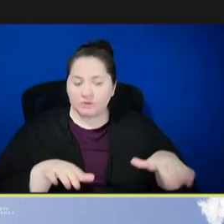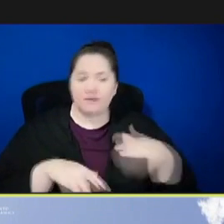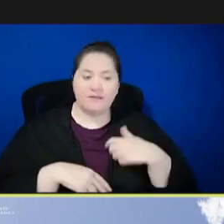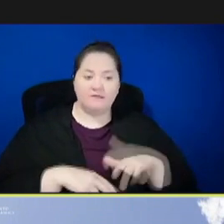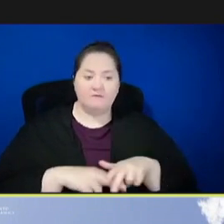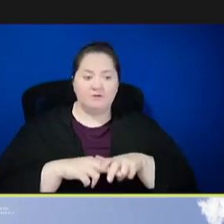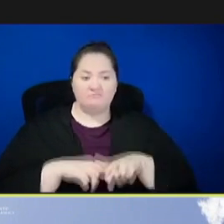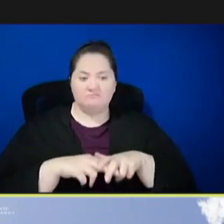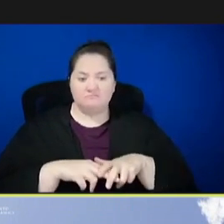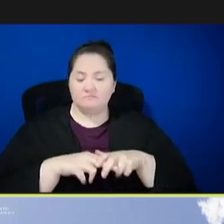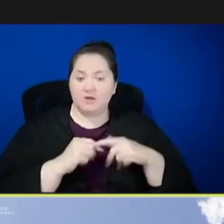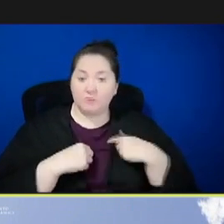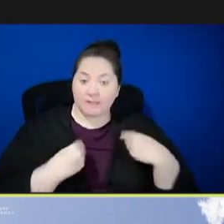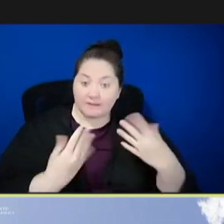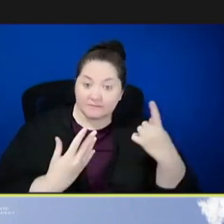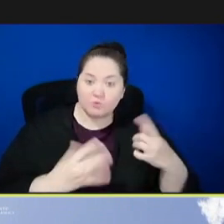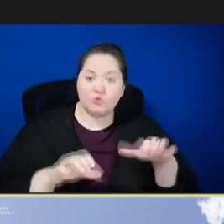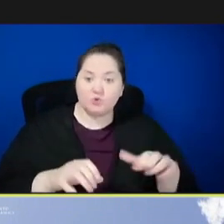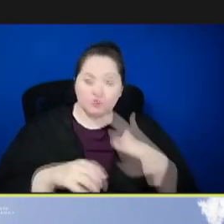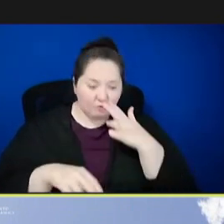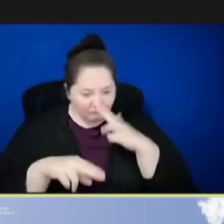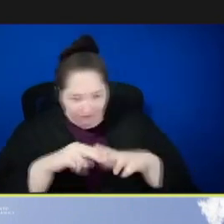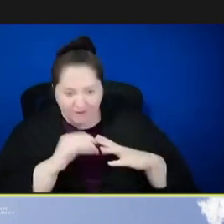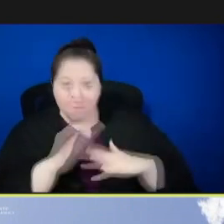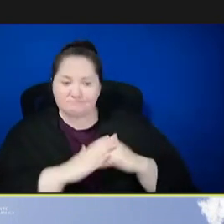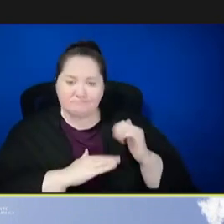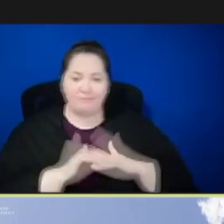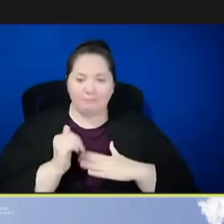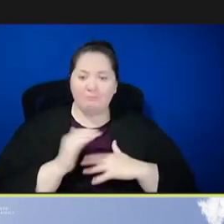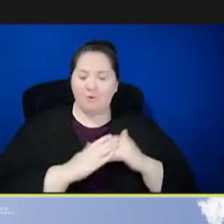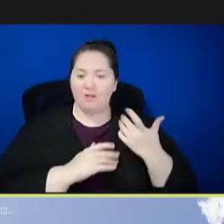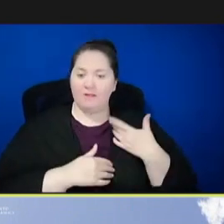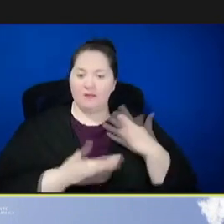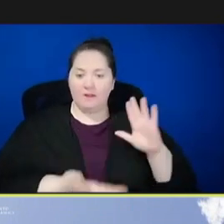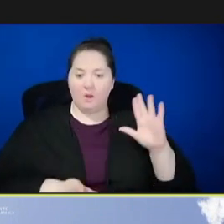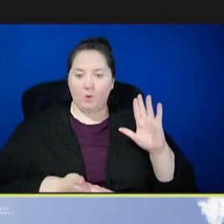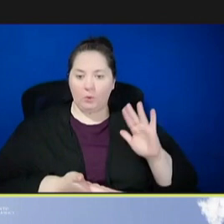and it's something fun and they feel comfortable with, then this really relaxes them for when it's